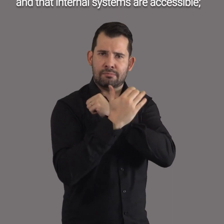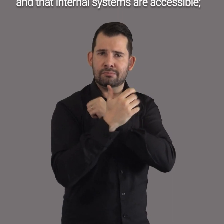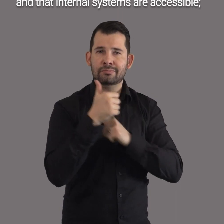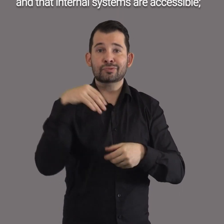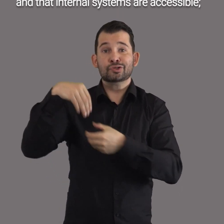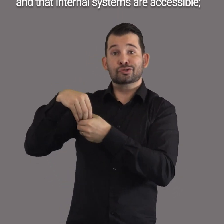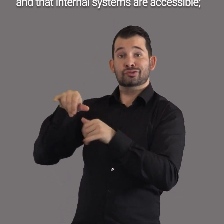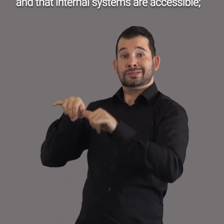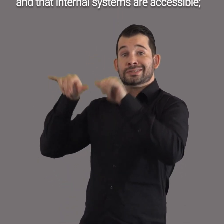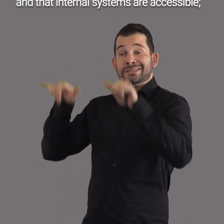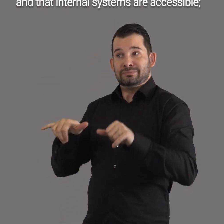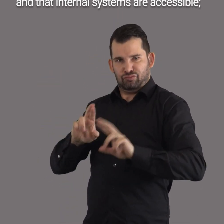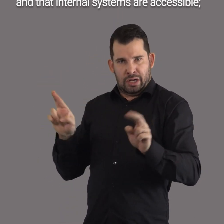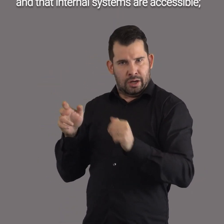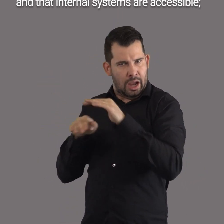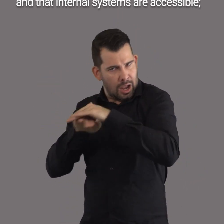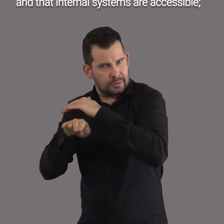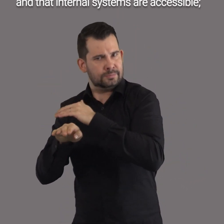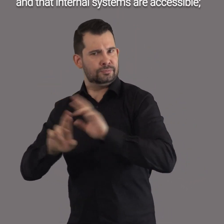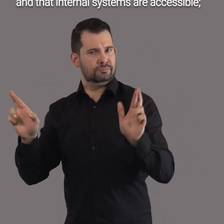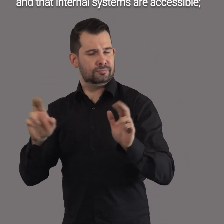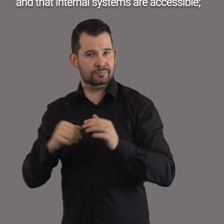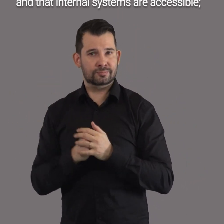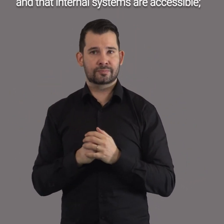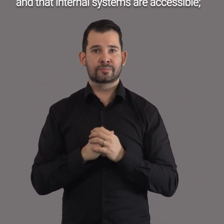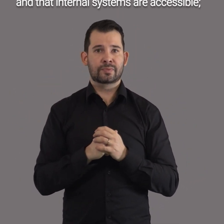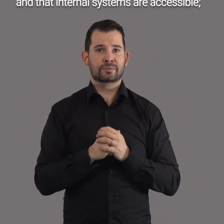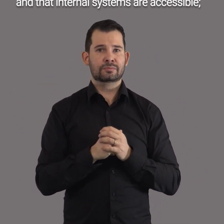and that internal systems are accessible;